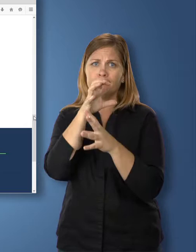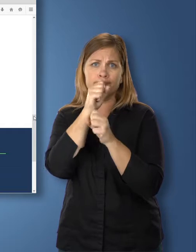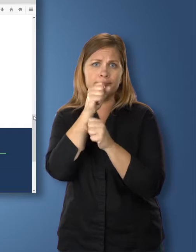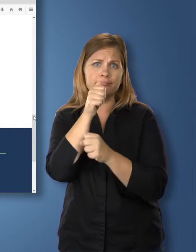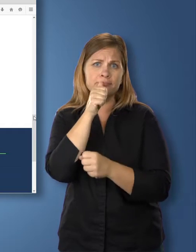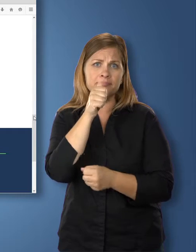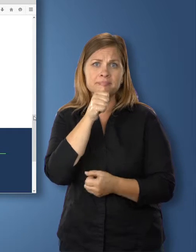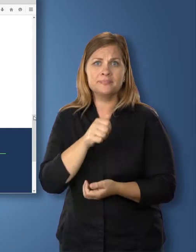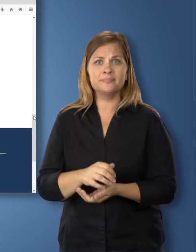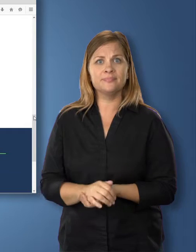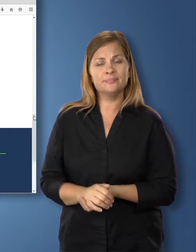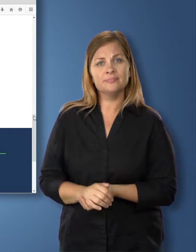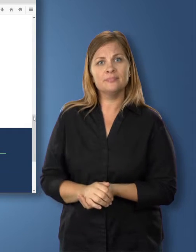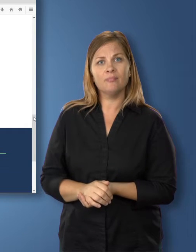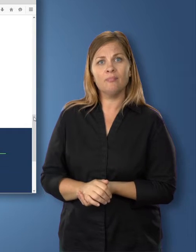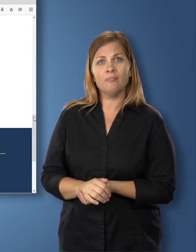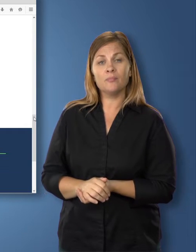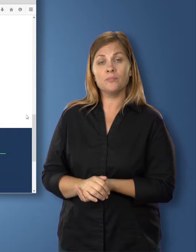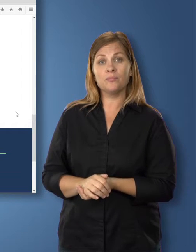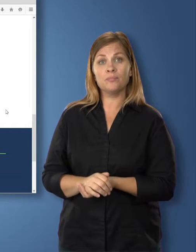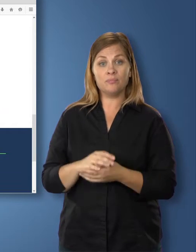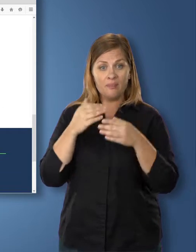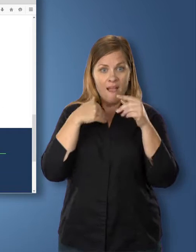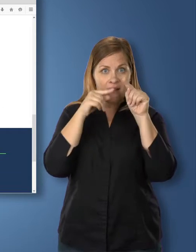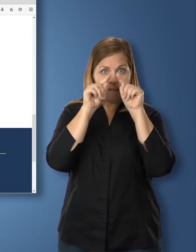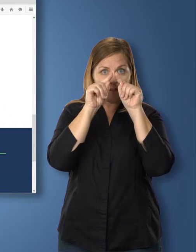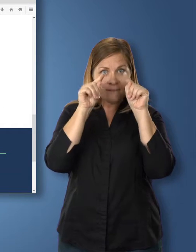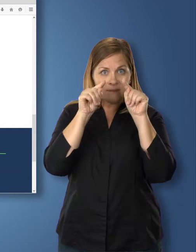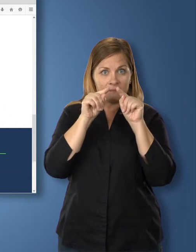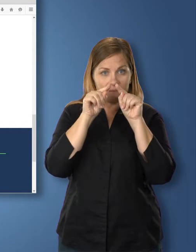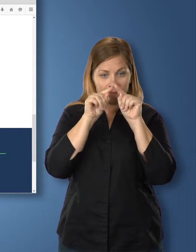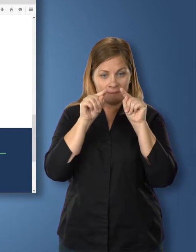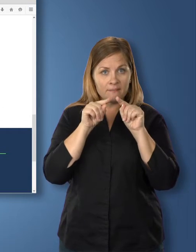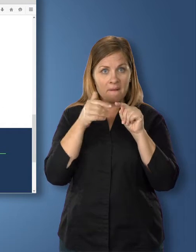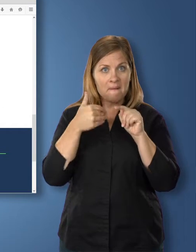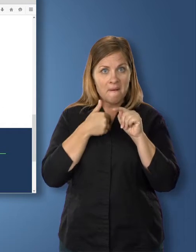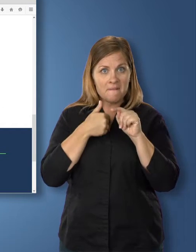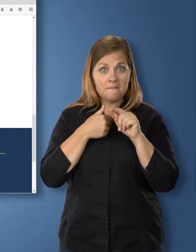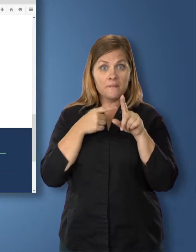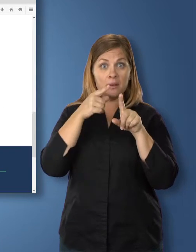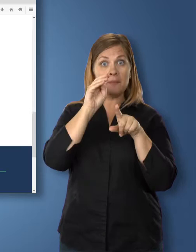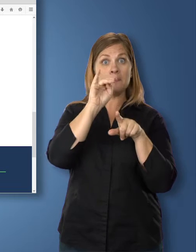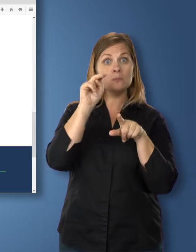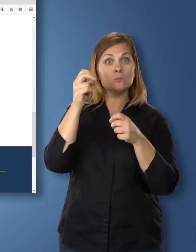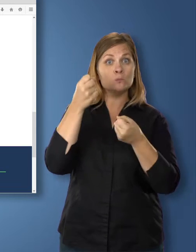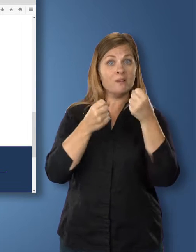Type in your Minnesota driver's license or state ID card number. If you don't have one, check the box.